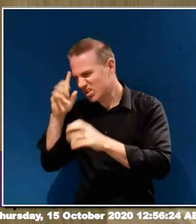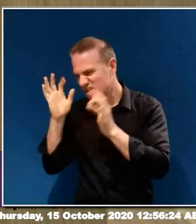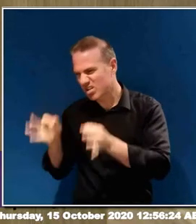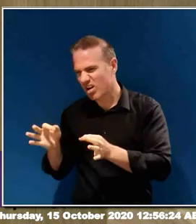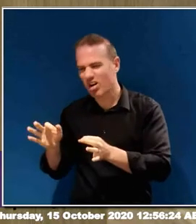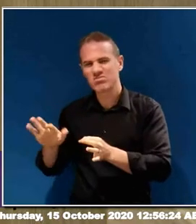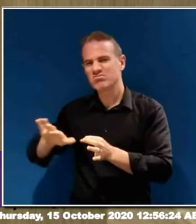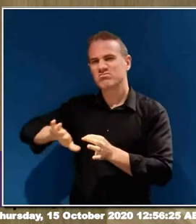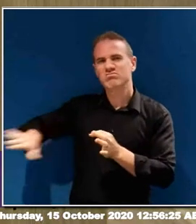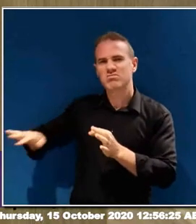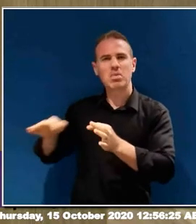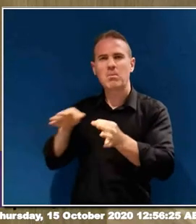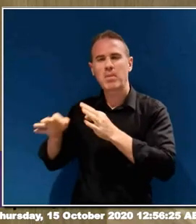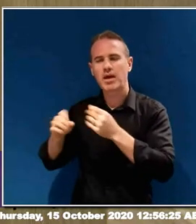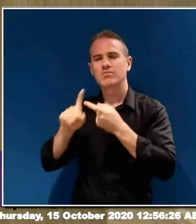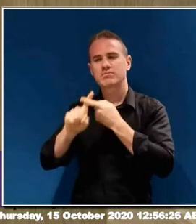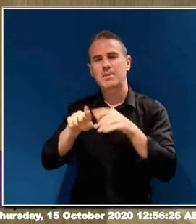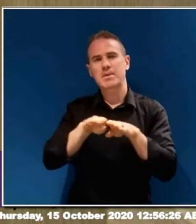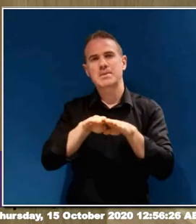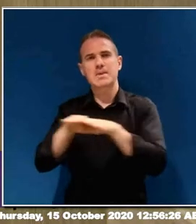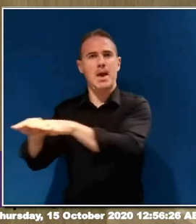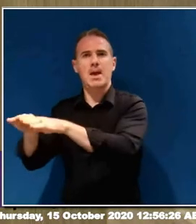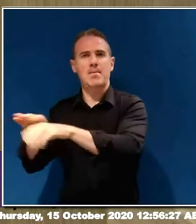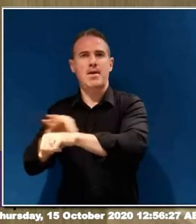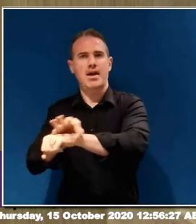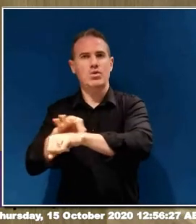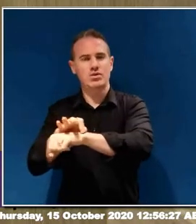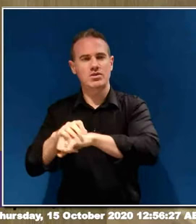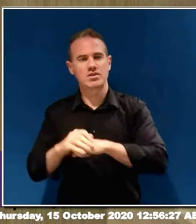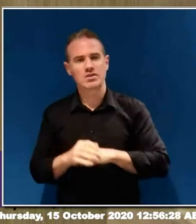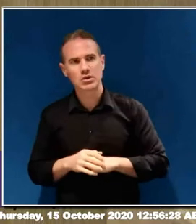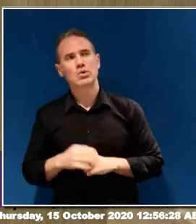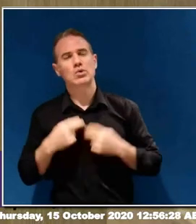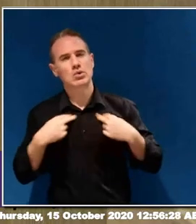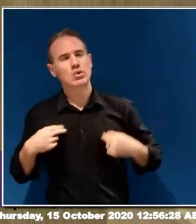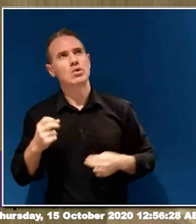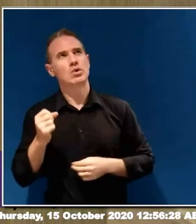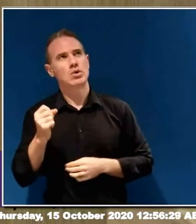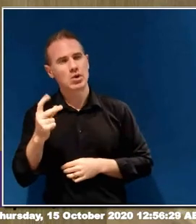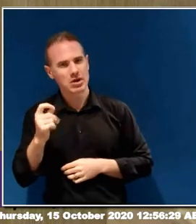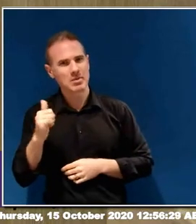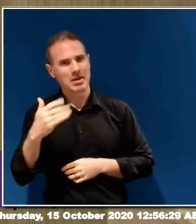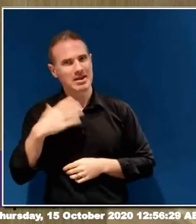Probably need a lot of time to drill down on that. Probably would. I'm going to have to leave it.